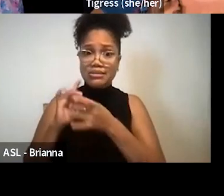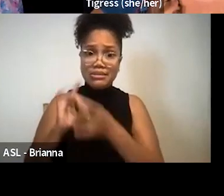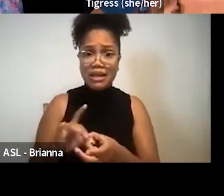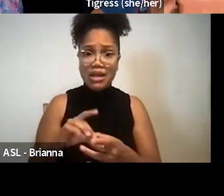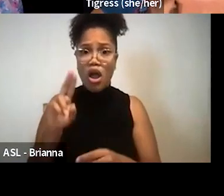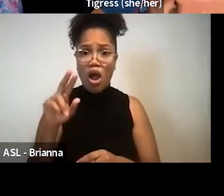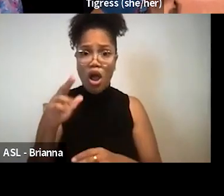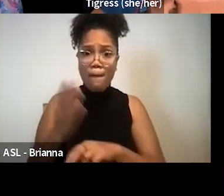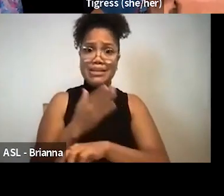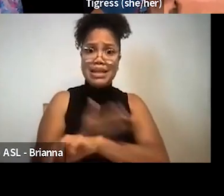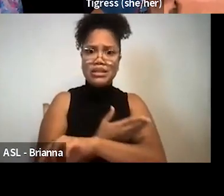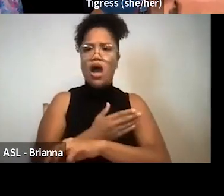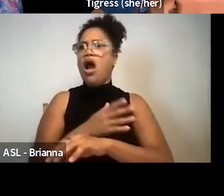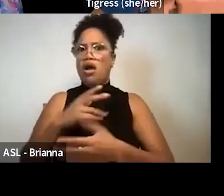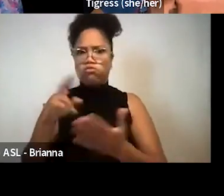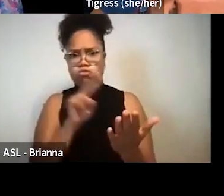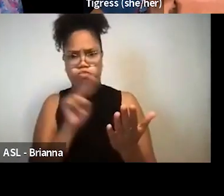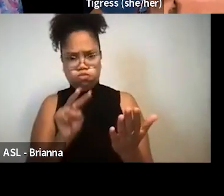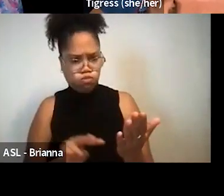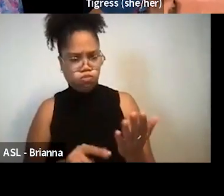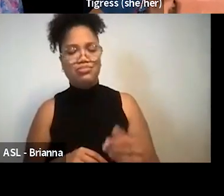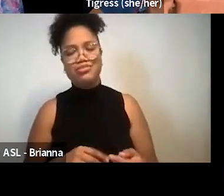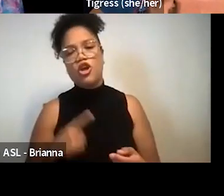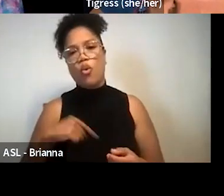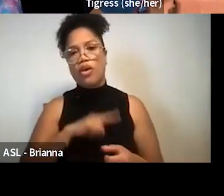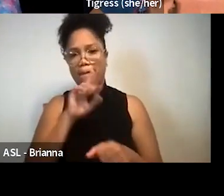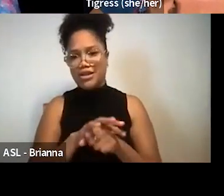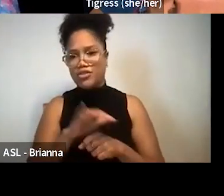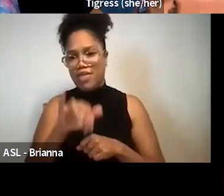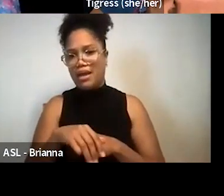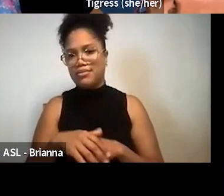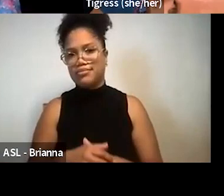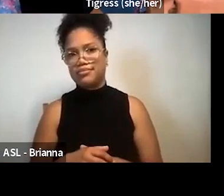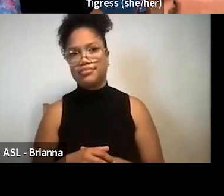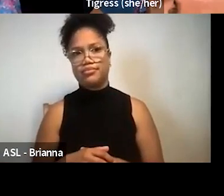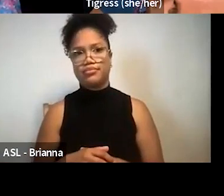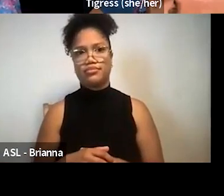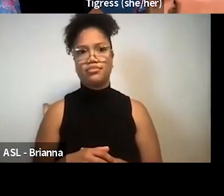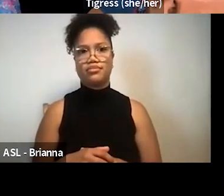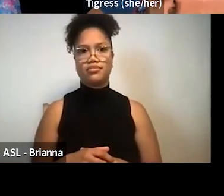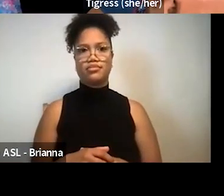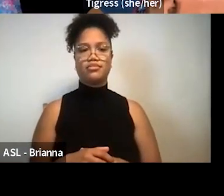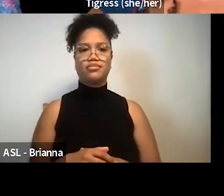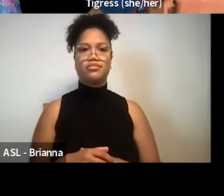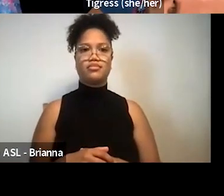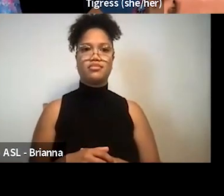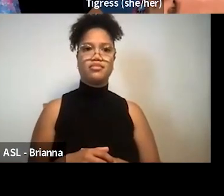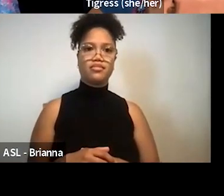So I think we do a lot of work and we're very committed to that as well. And then I think also just really leaning on our partners.